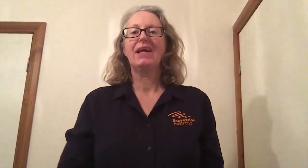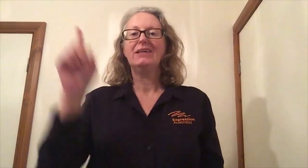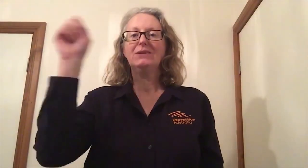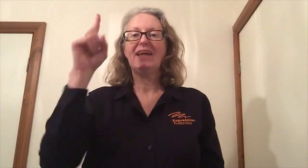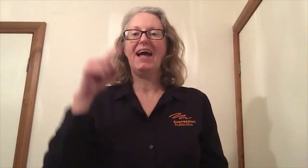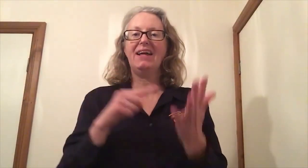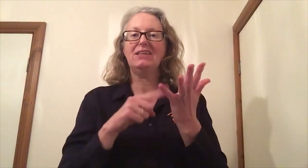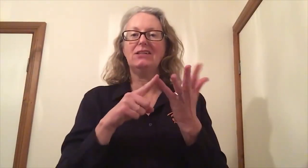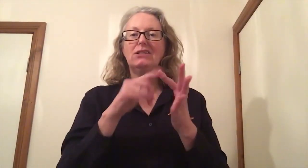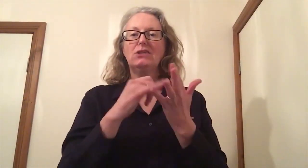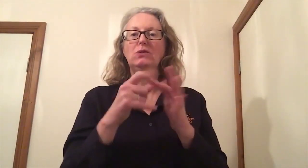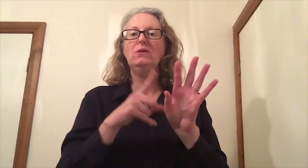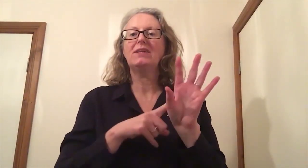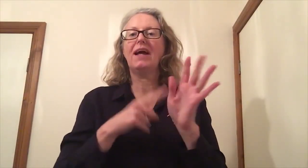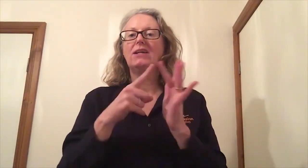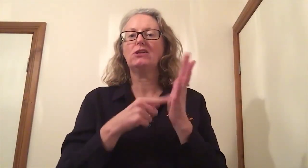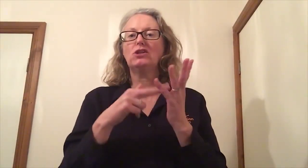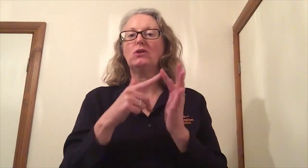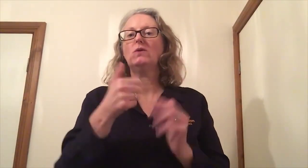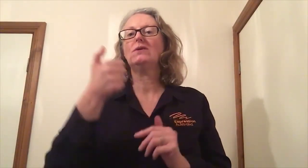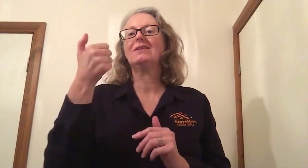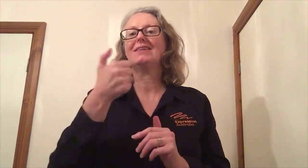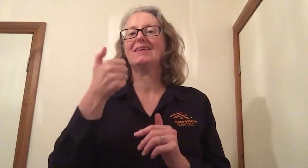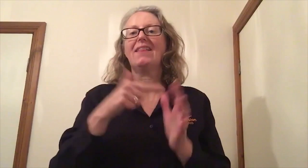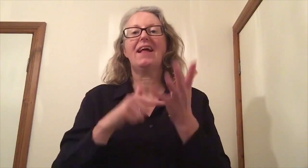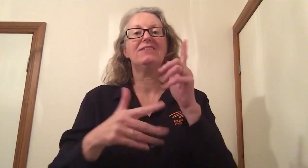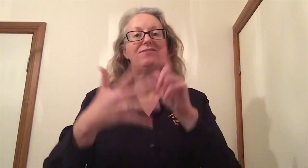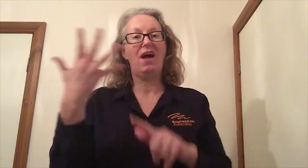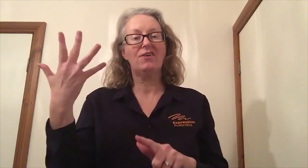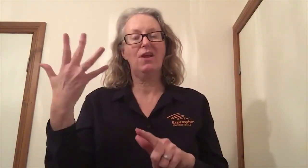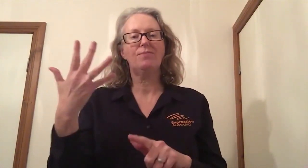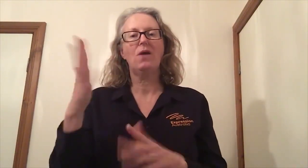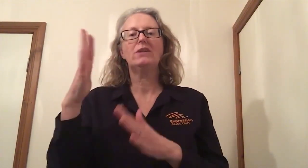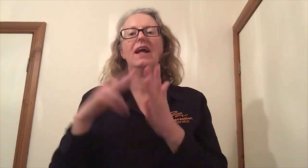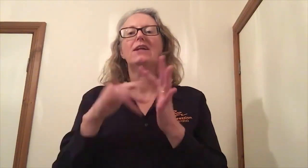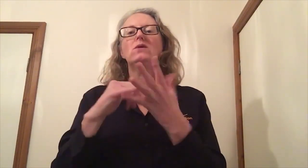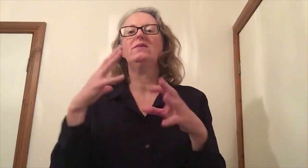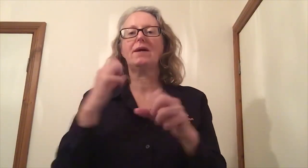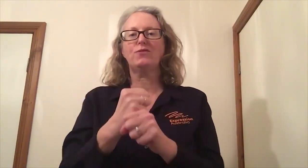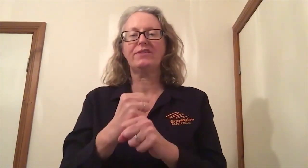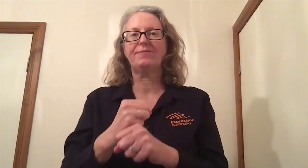Today is Tuesday 16th June, 5pm – this is the summary news update in Auslan.